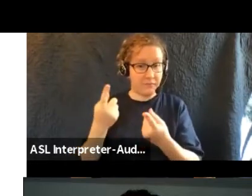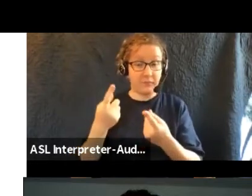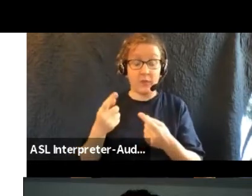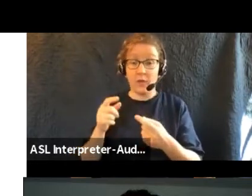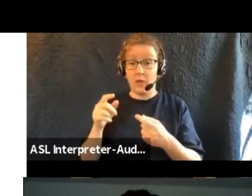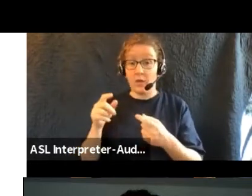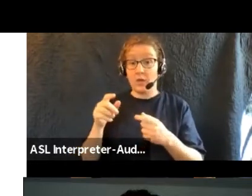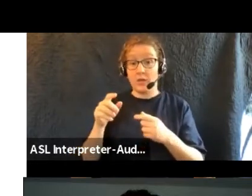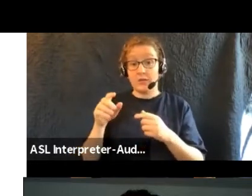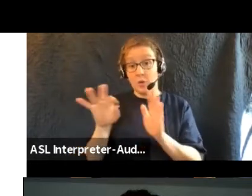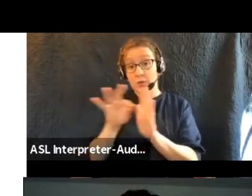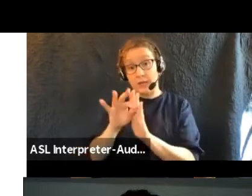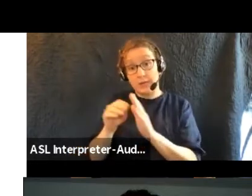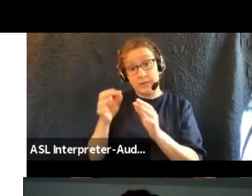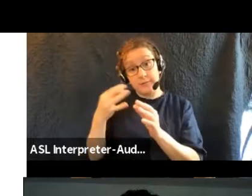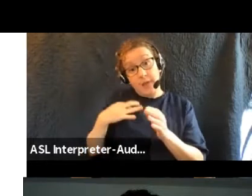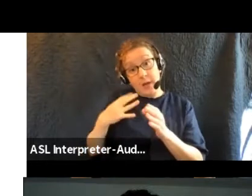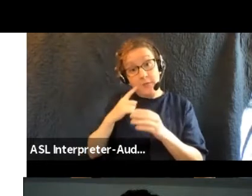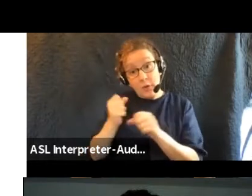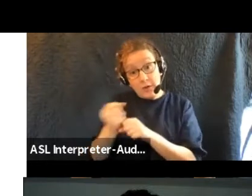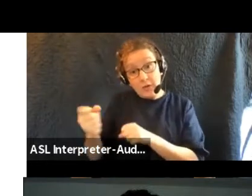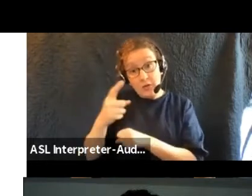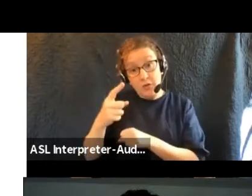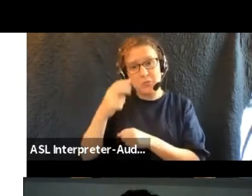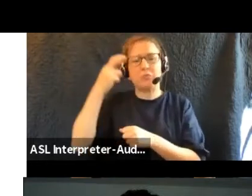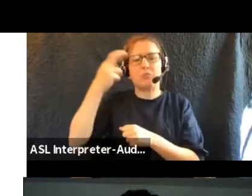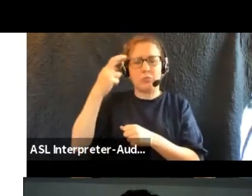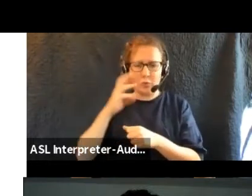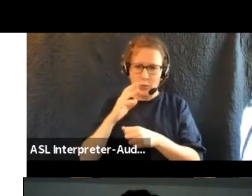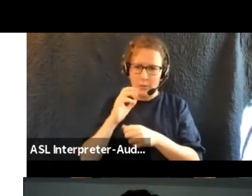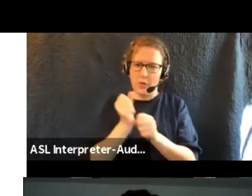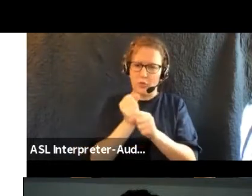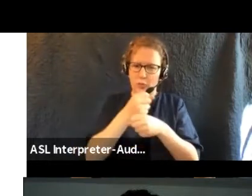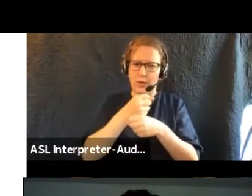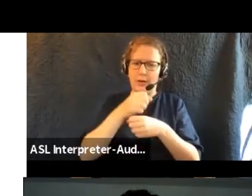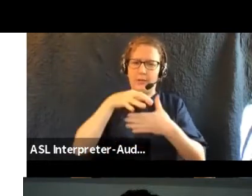for next year, we realized we were going to be creating content for potentially up to